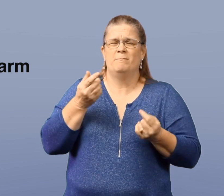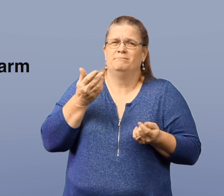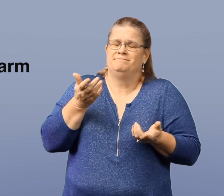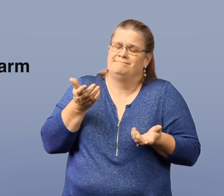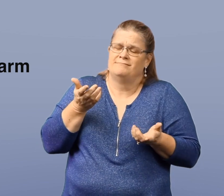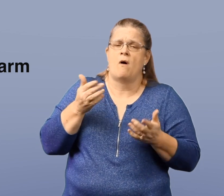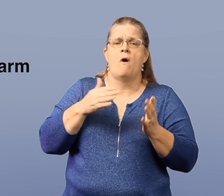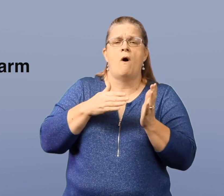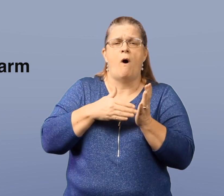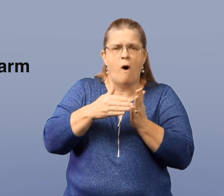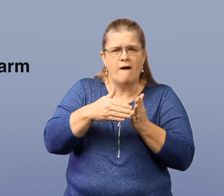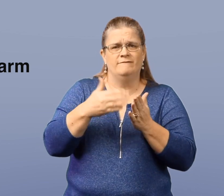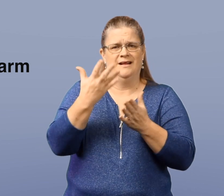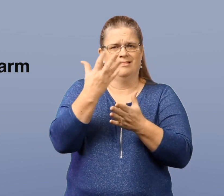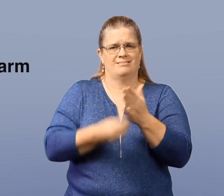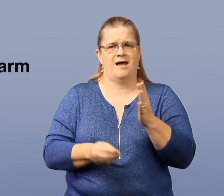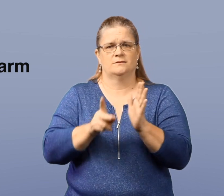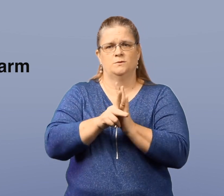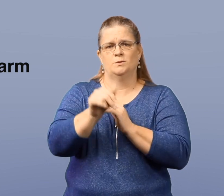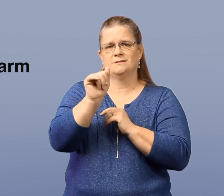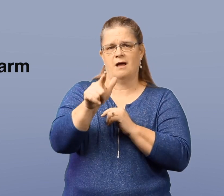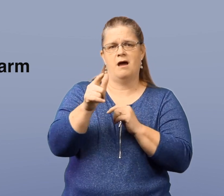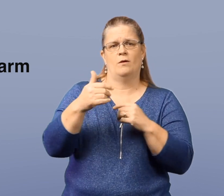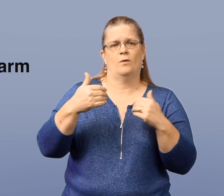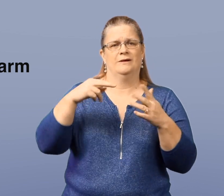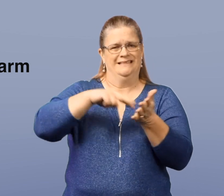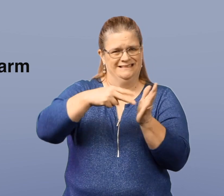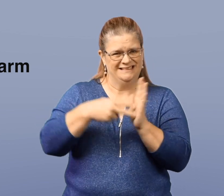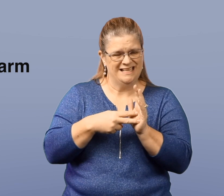Although self-harm often lacks suicidal intent,